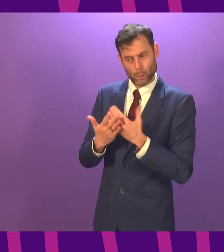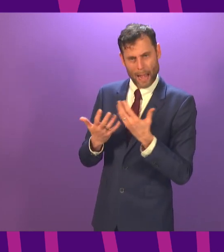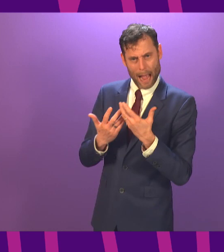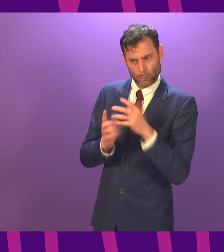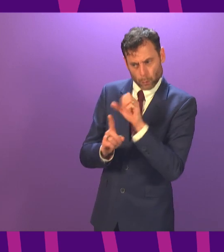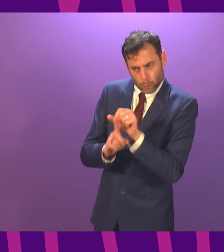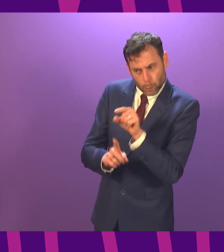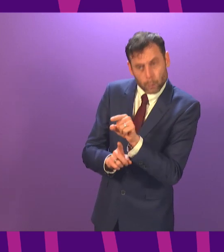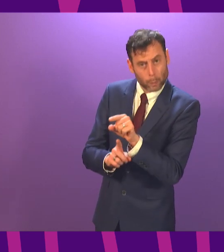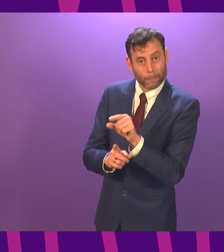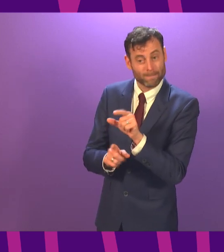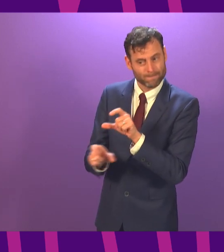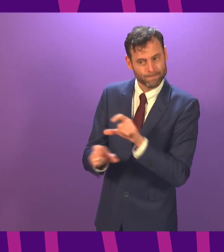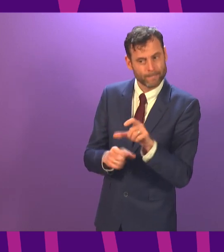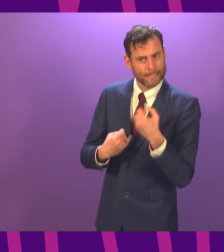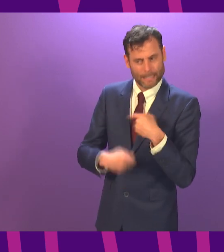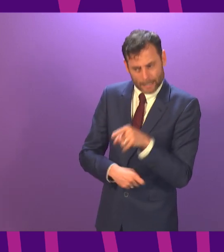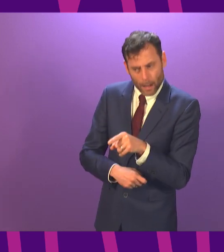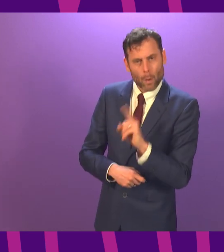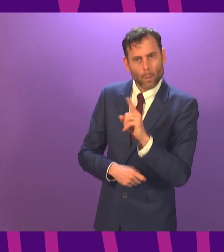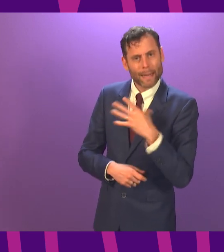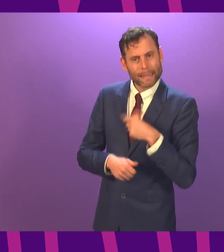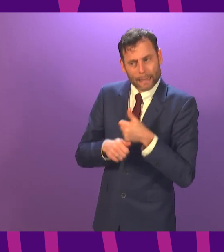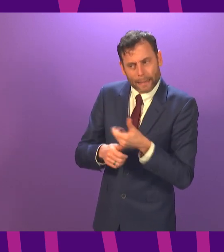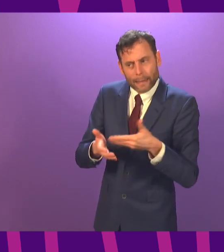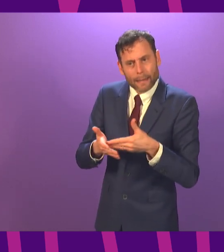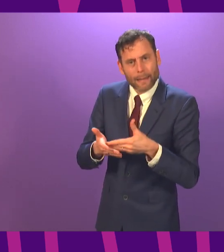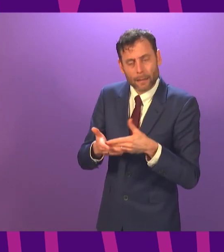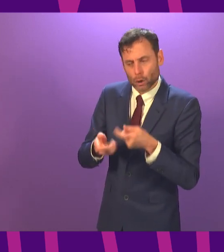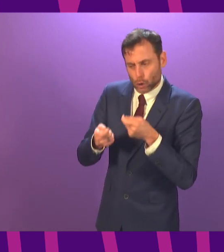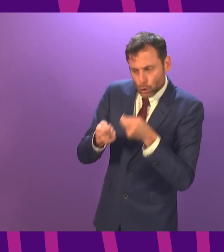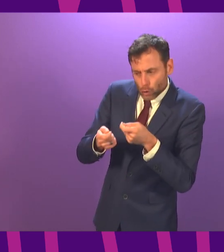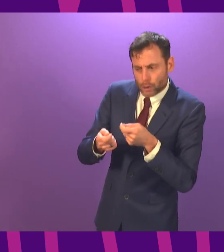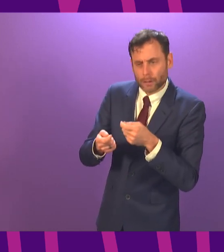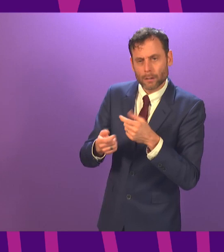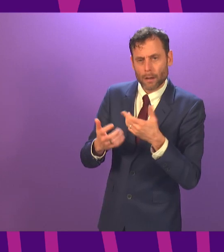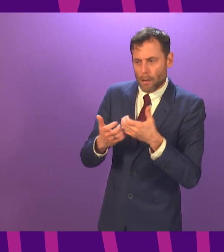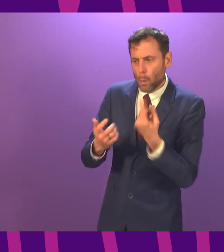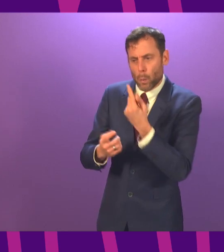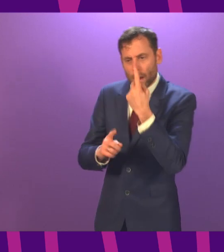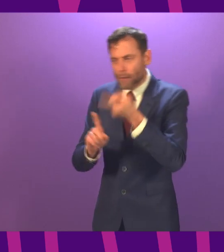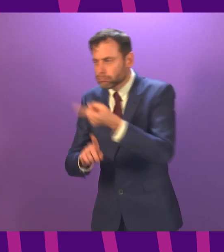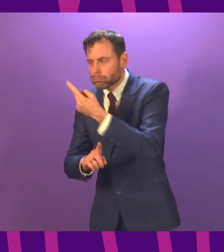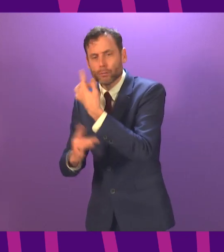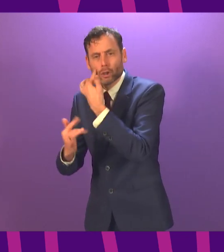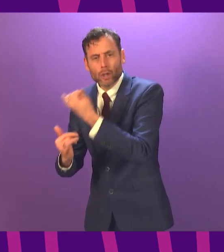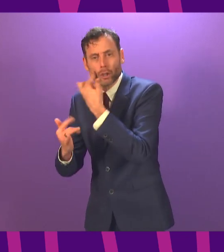in identifying on-going symptoms, and provide a definition of best practice, investigation and treatment options to support people who are living with long Covid.